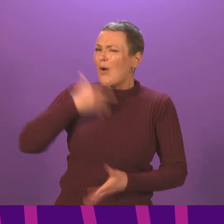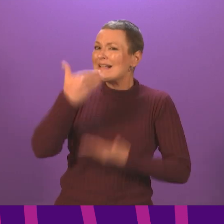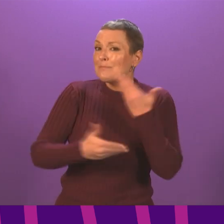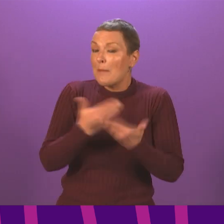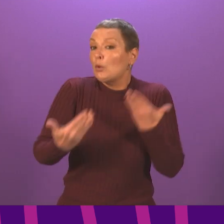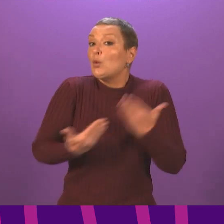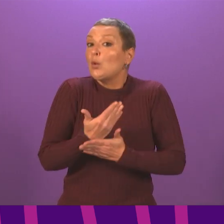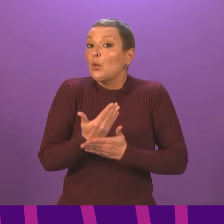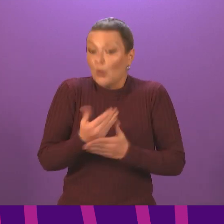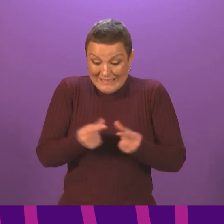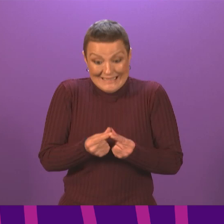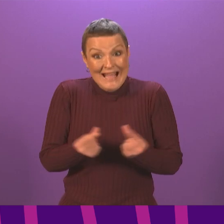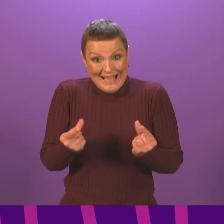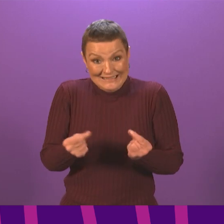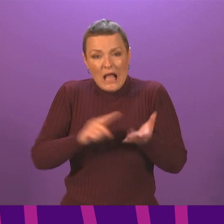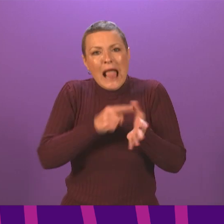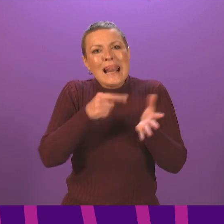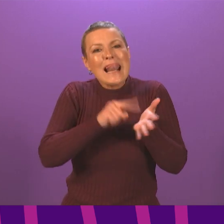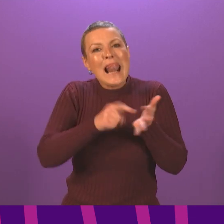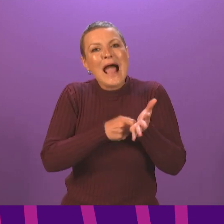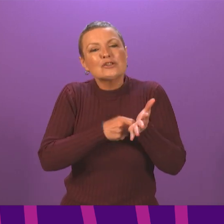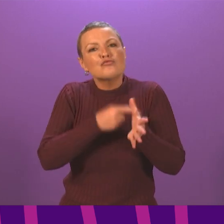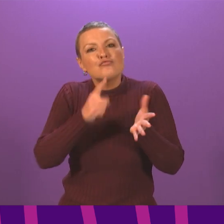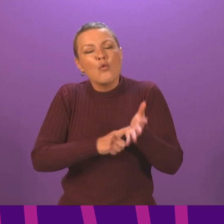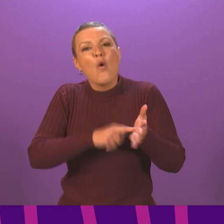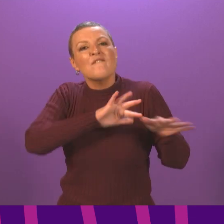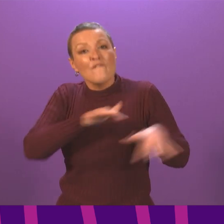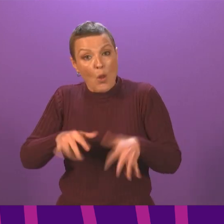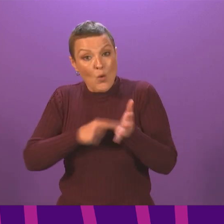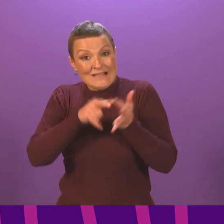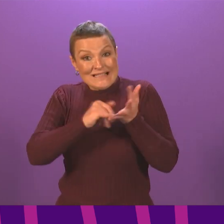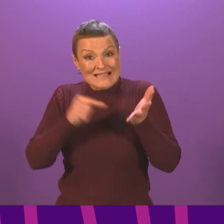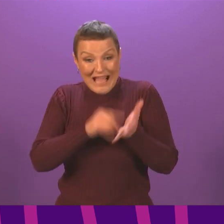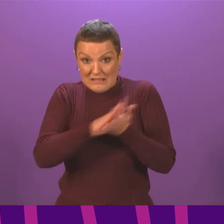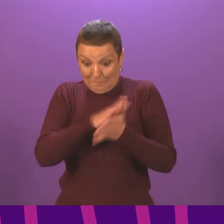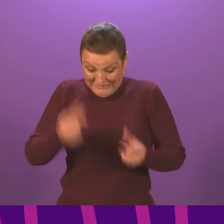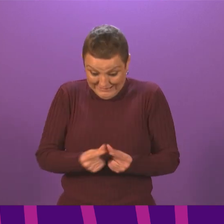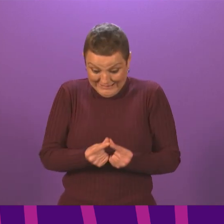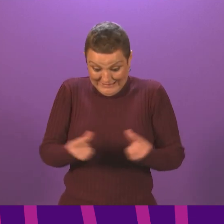new tests. Lateral flow devices are rapid turnaround tests whereby samples are processed